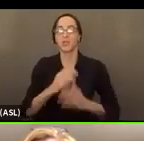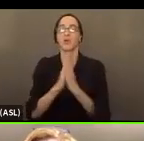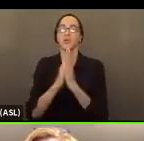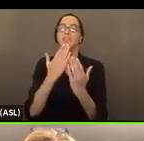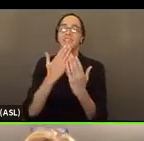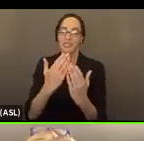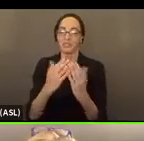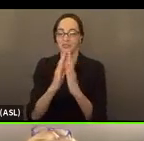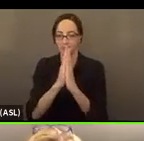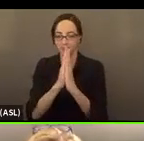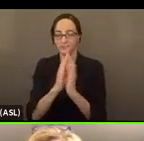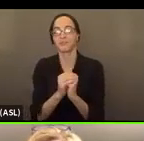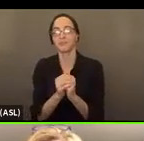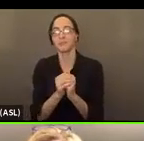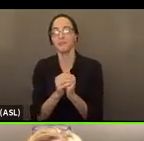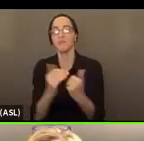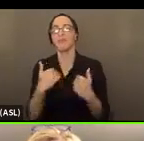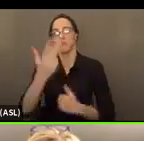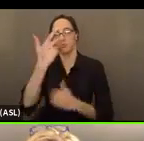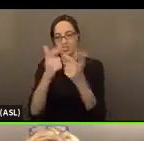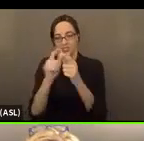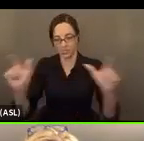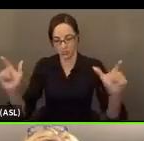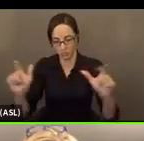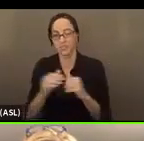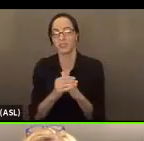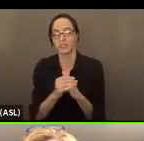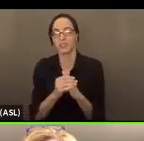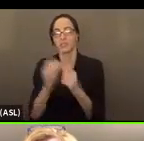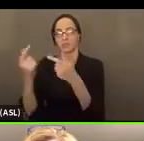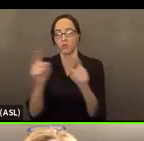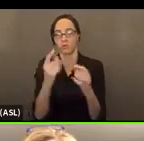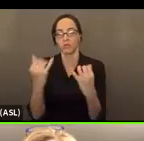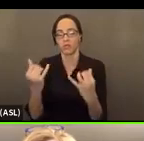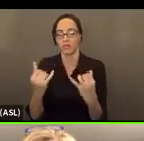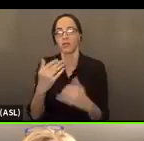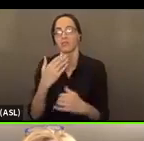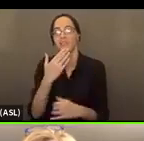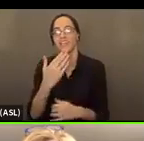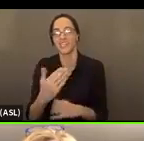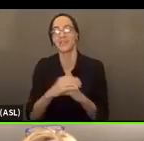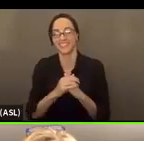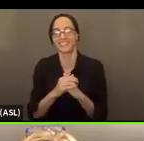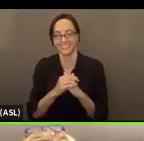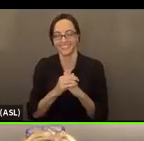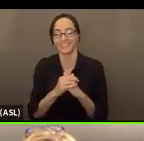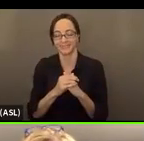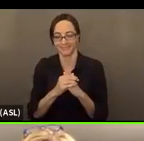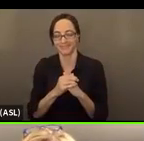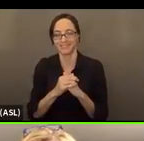so we have three languages going on right now thank you okay the dog is right on time too